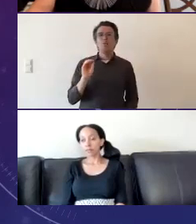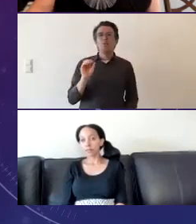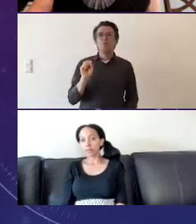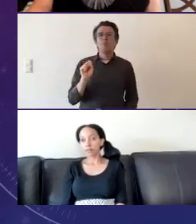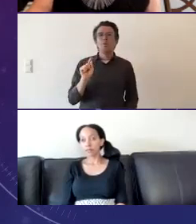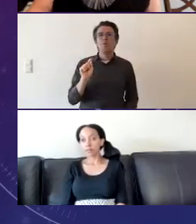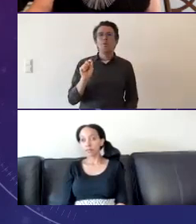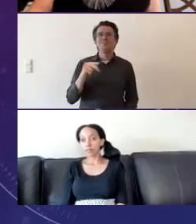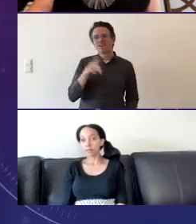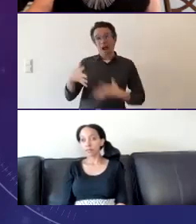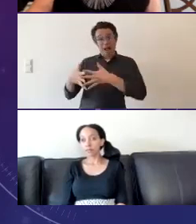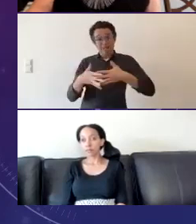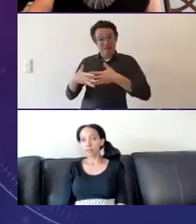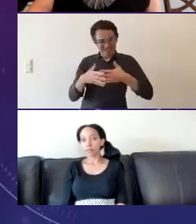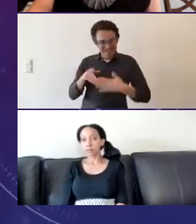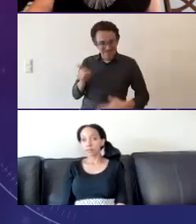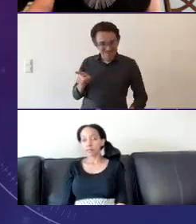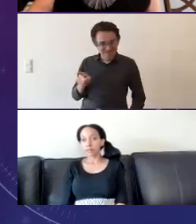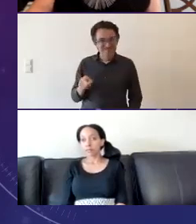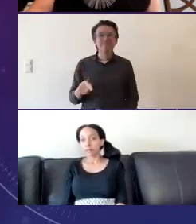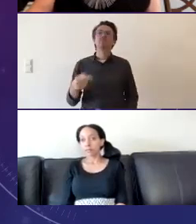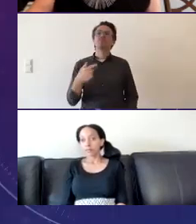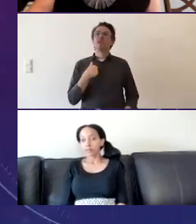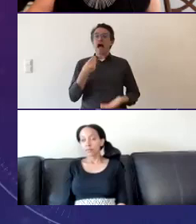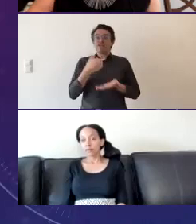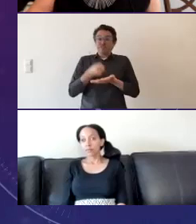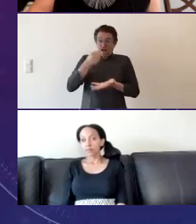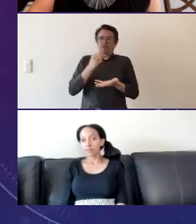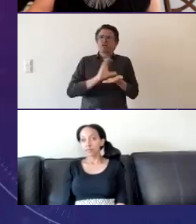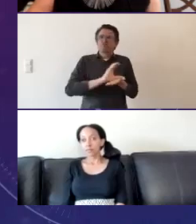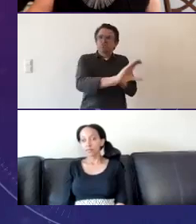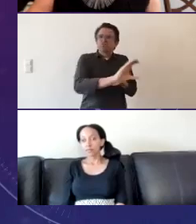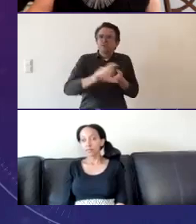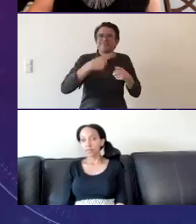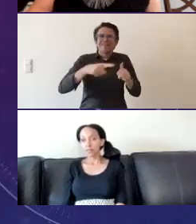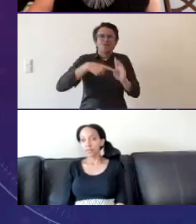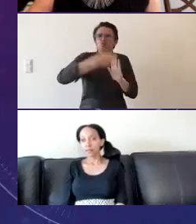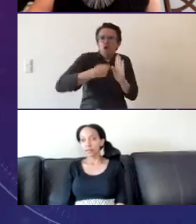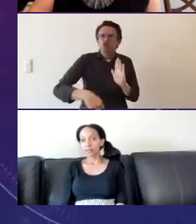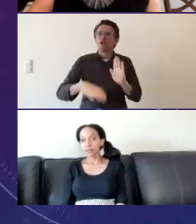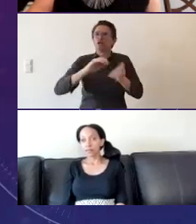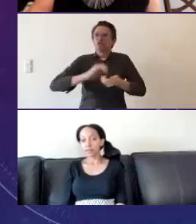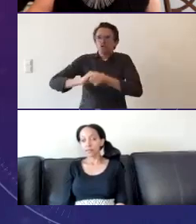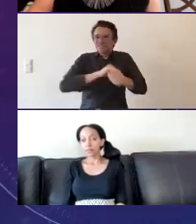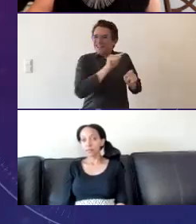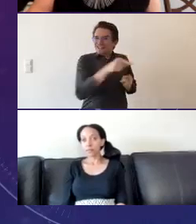the United Nations Convention on the Rights of persons with disabilities and also the sustainable development goal so we